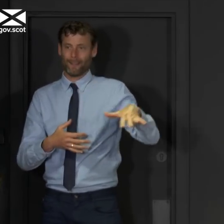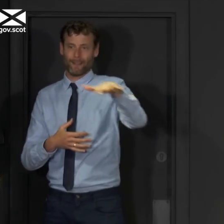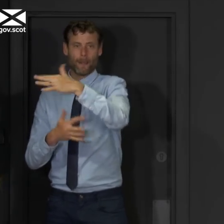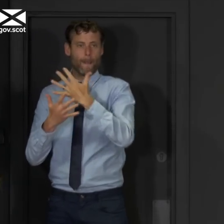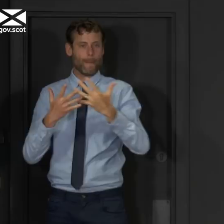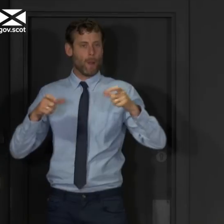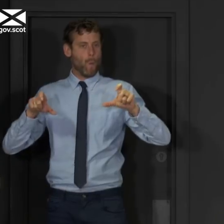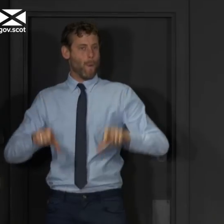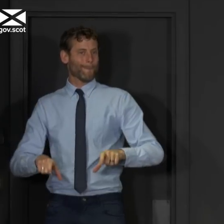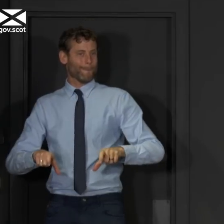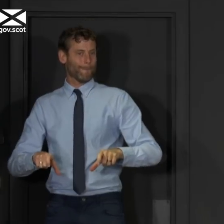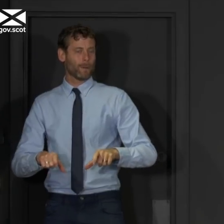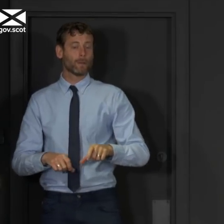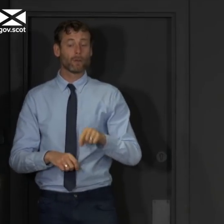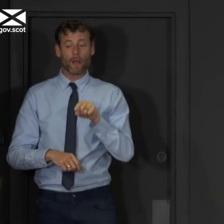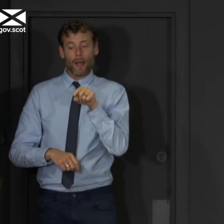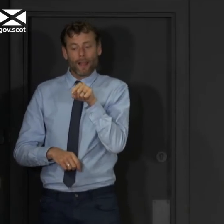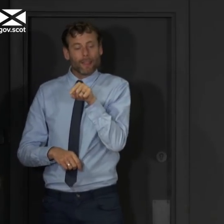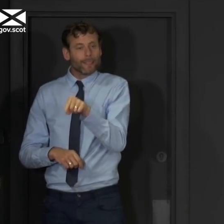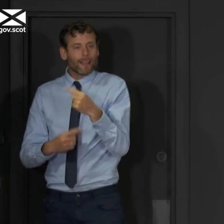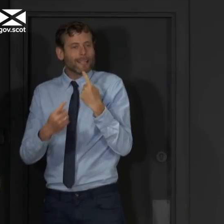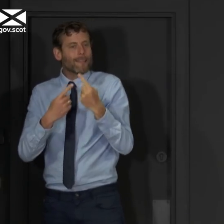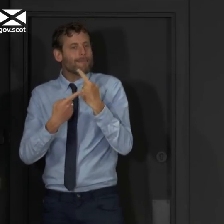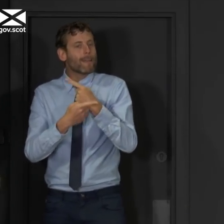it is very initial data. The first is that the number of people who